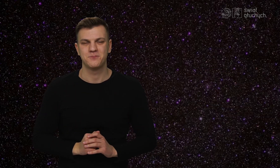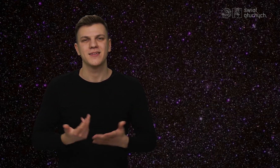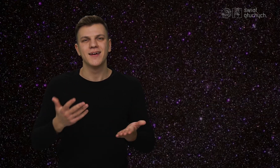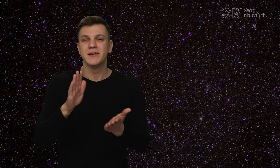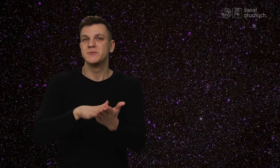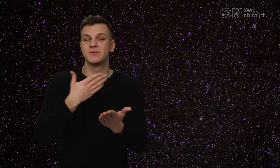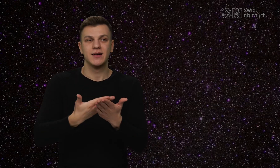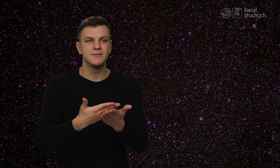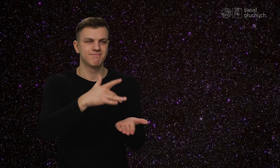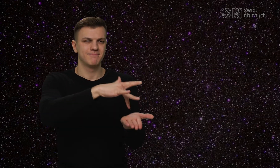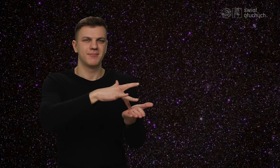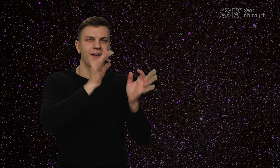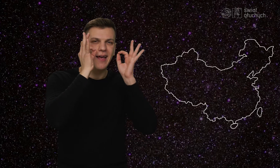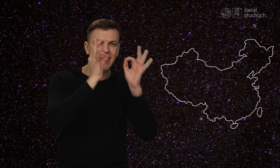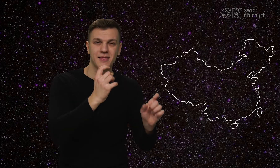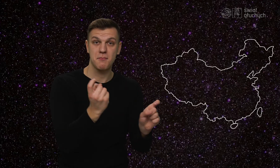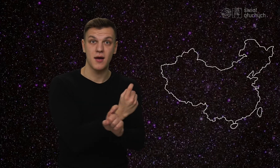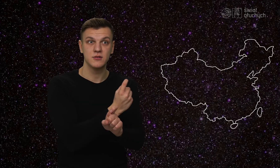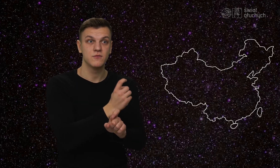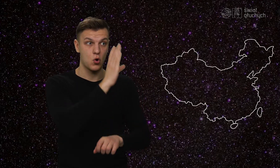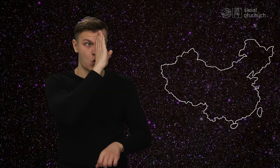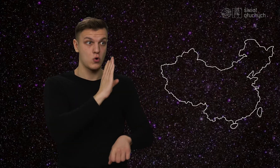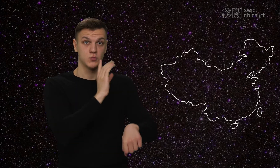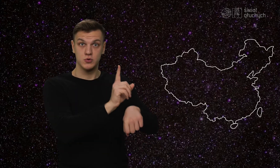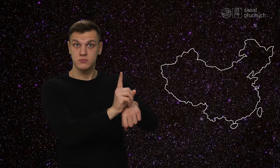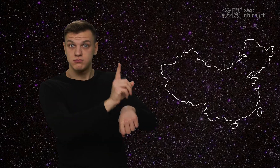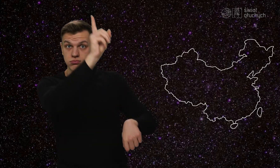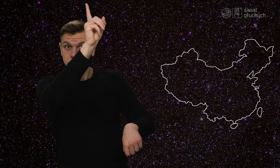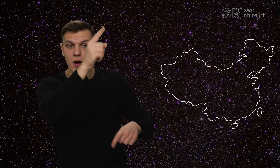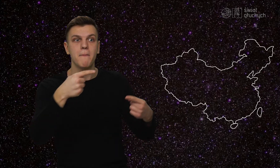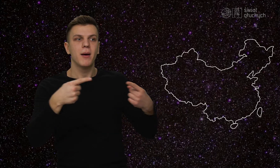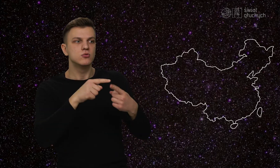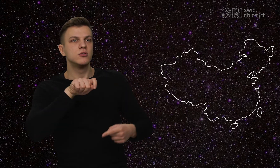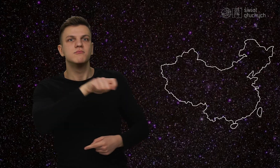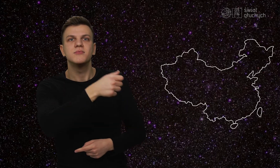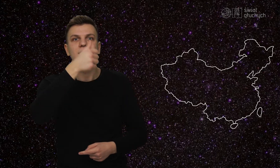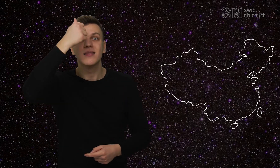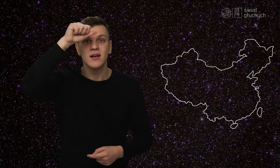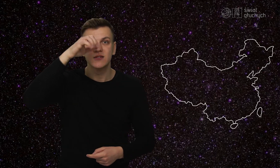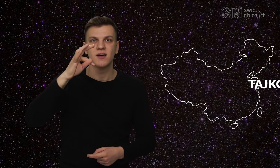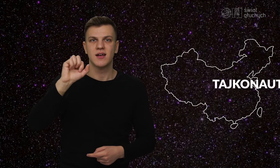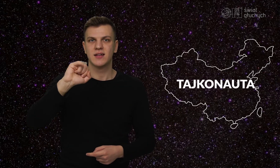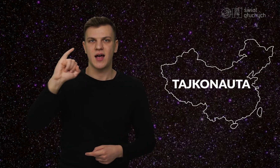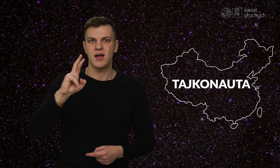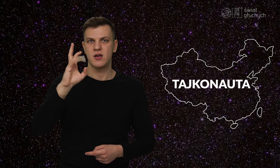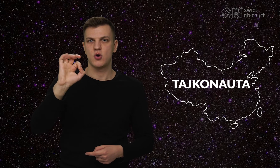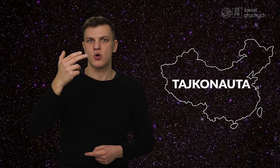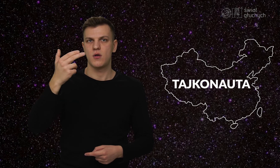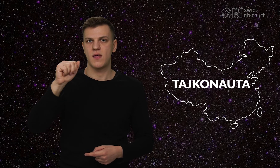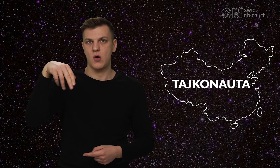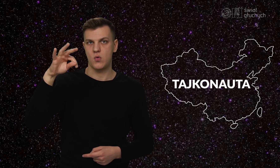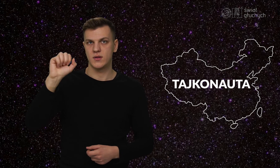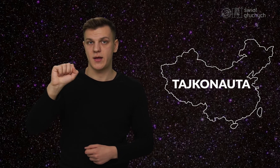For Chinese astronauts, the term taikonaut